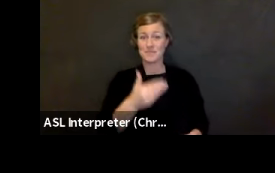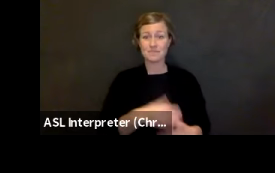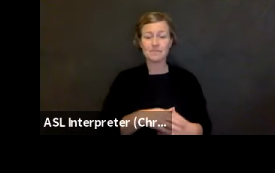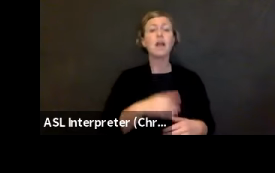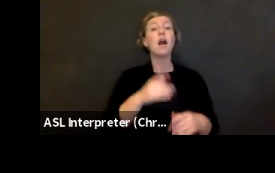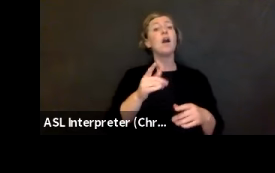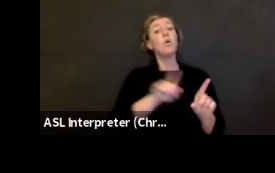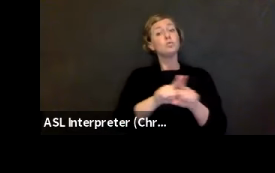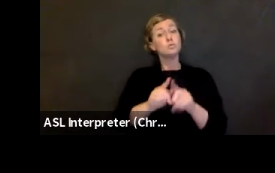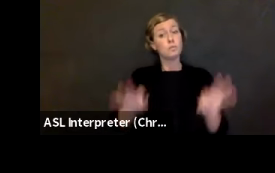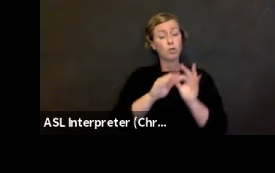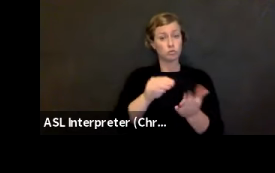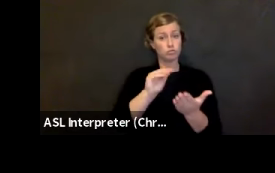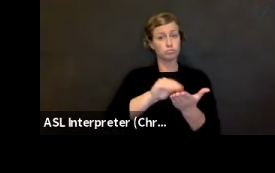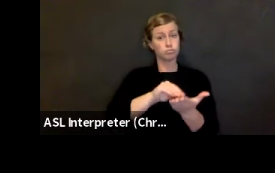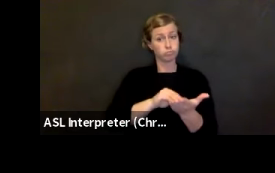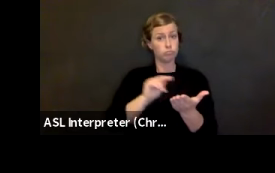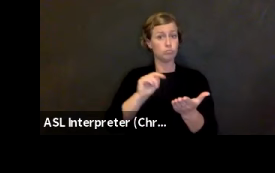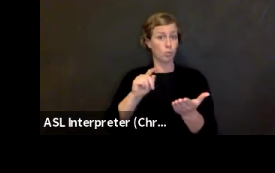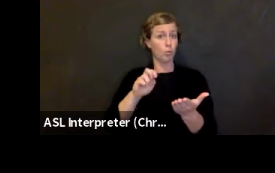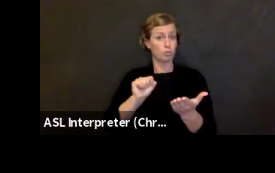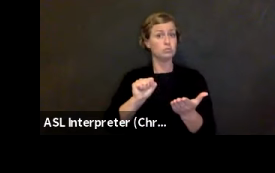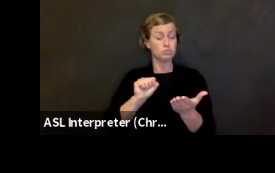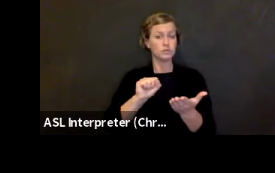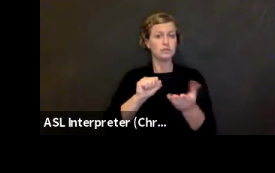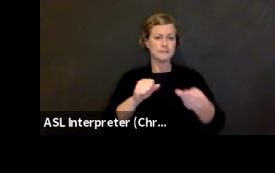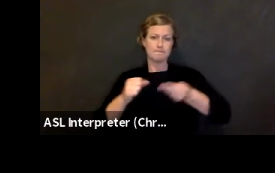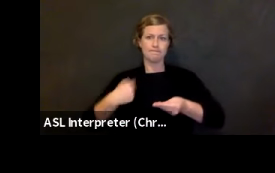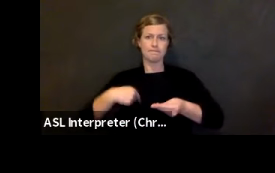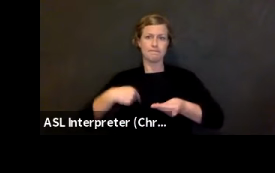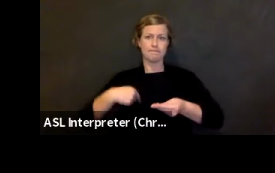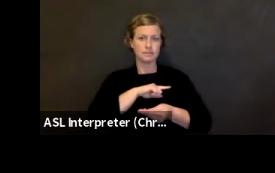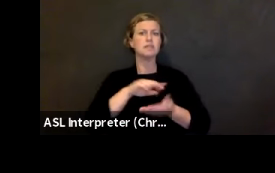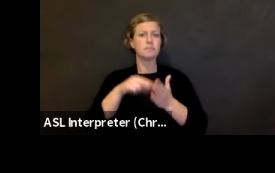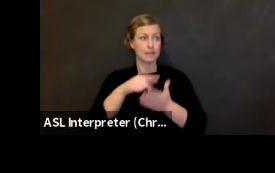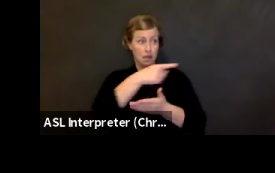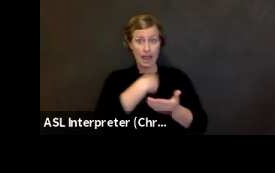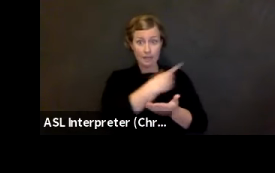hear